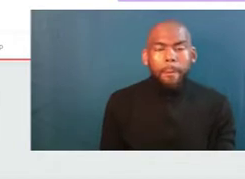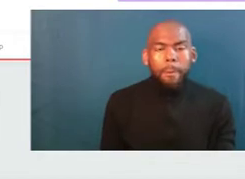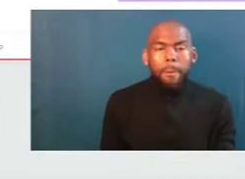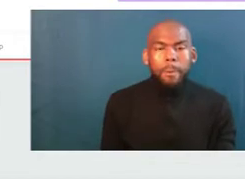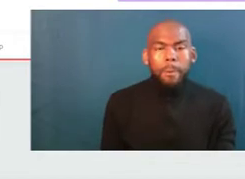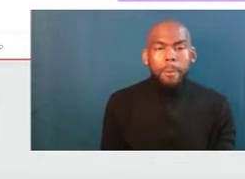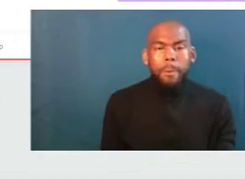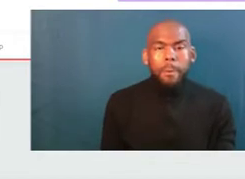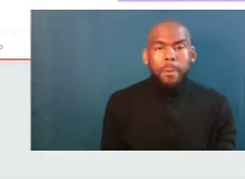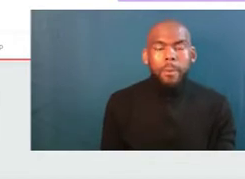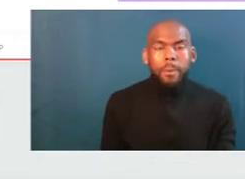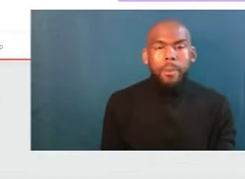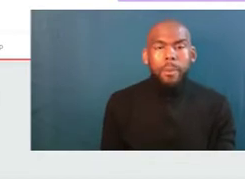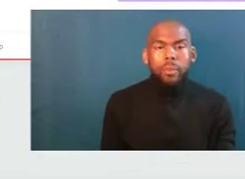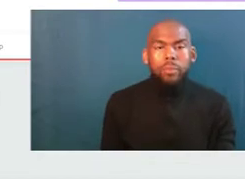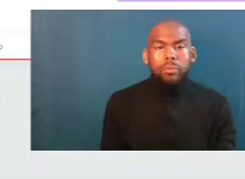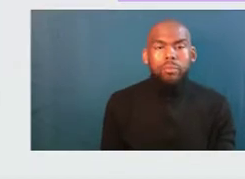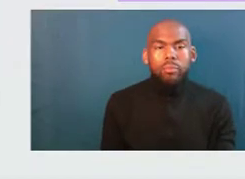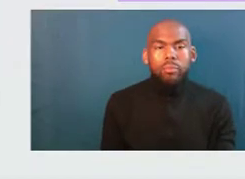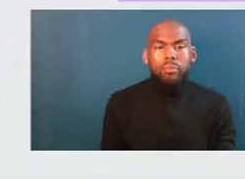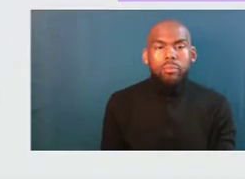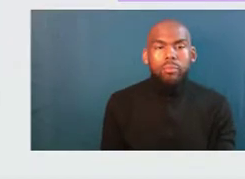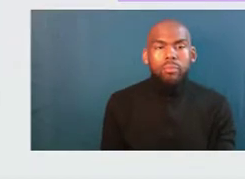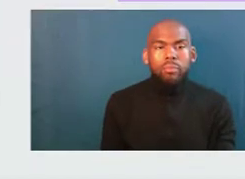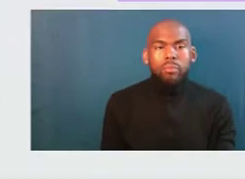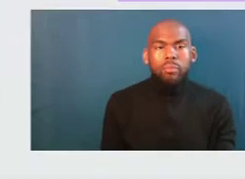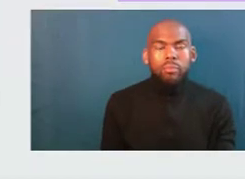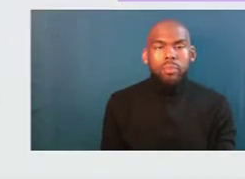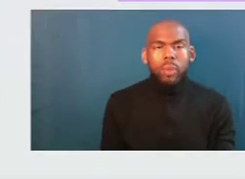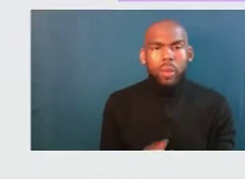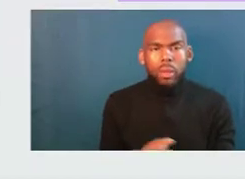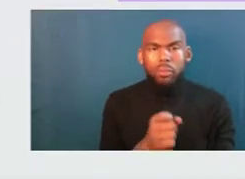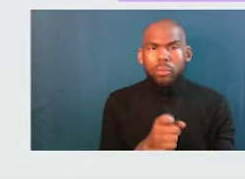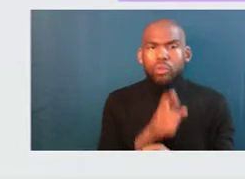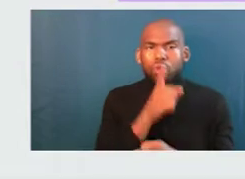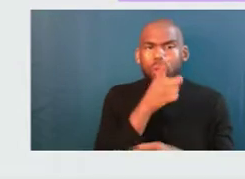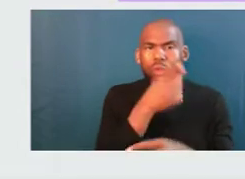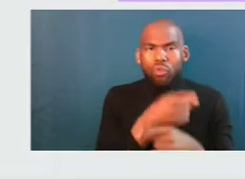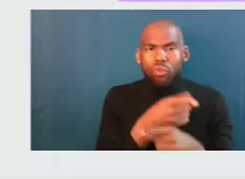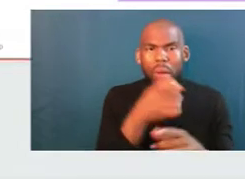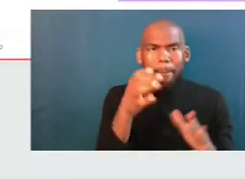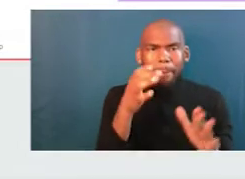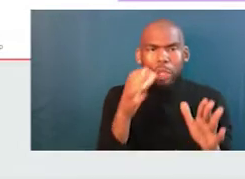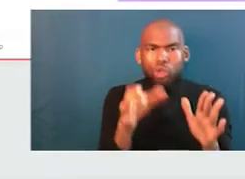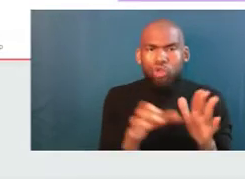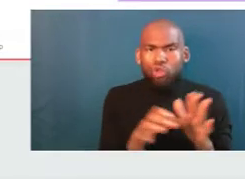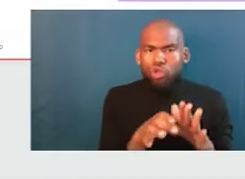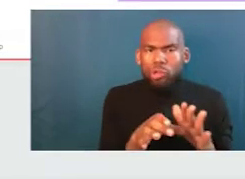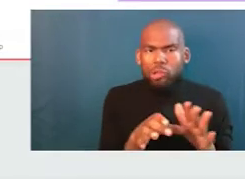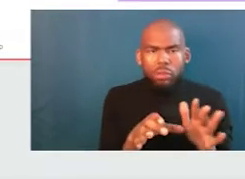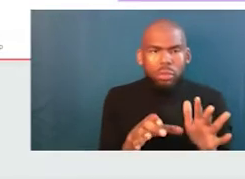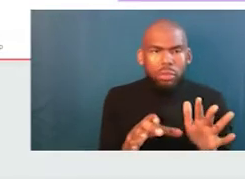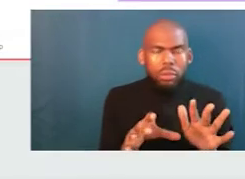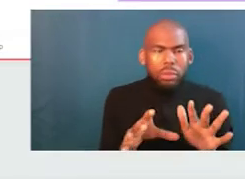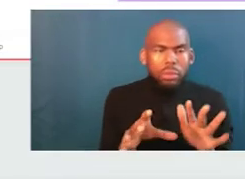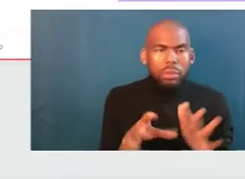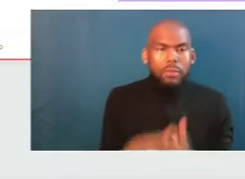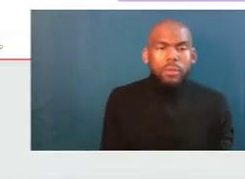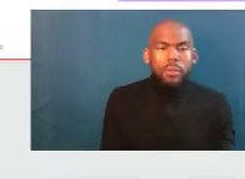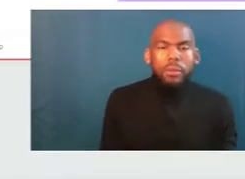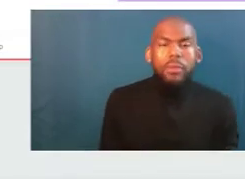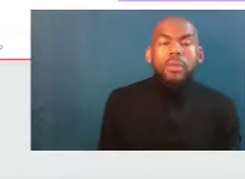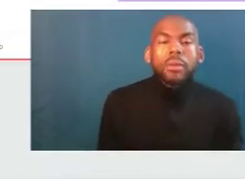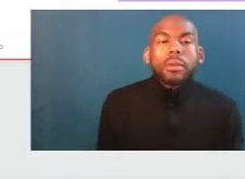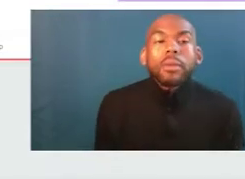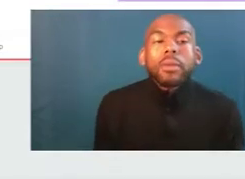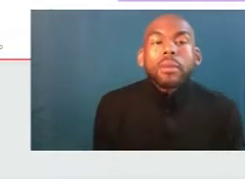Link button, dispenser quantity tie, box same page link, skip, dispenser,